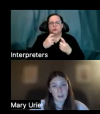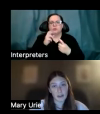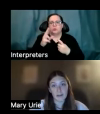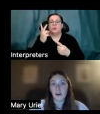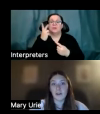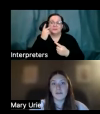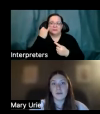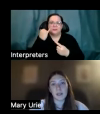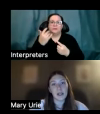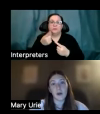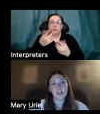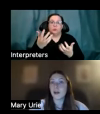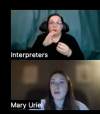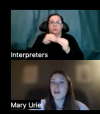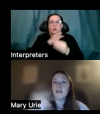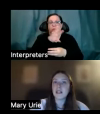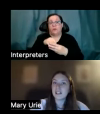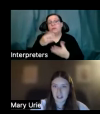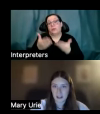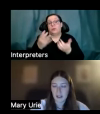get more involved, maybe they want to run a bill the next year